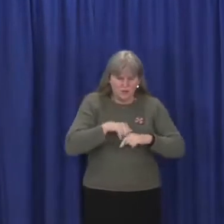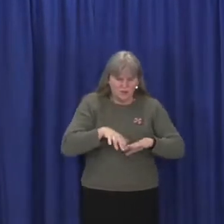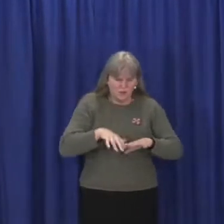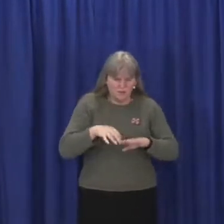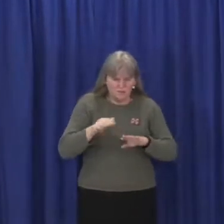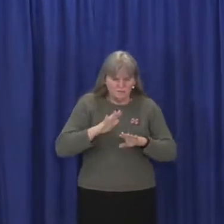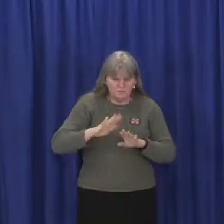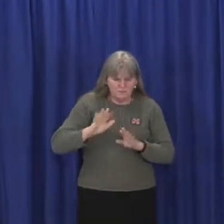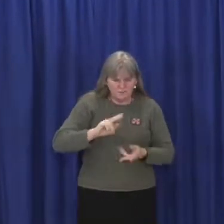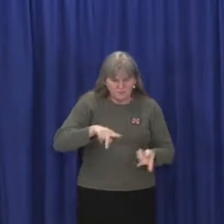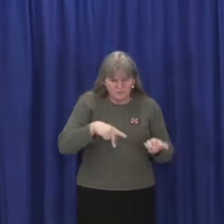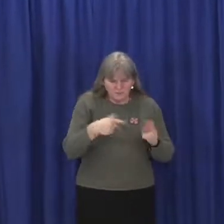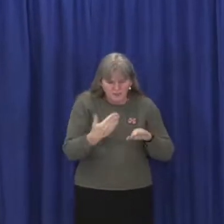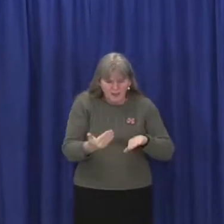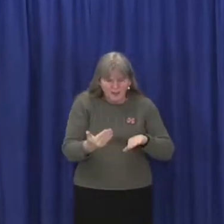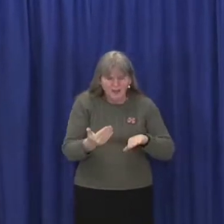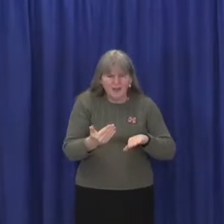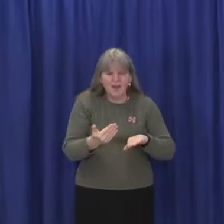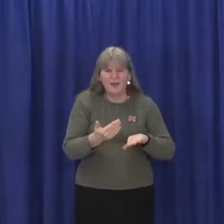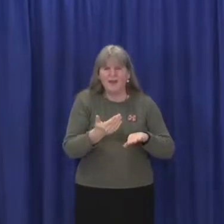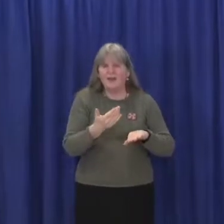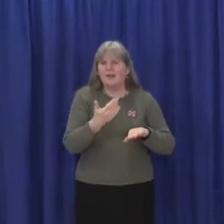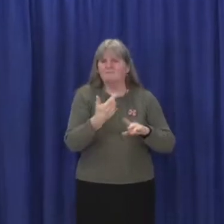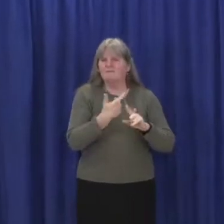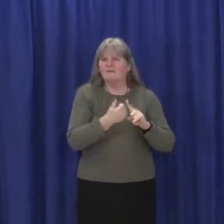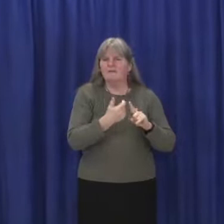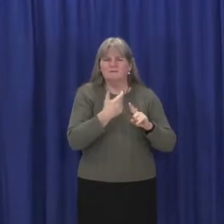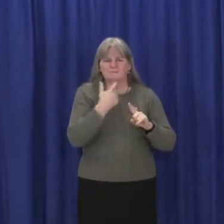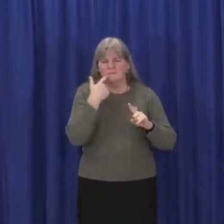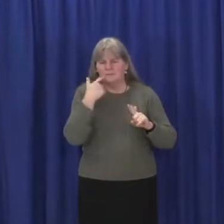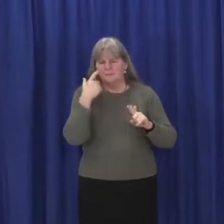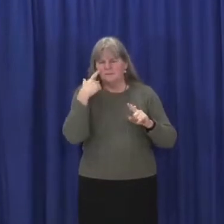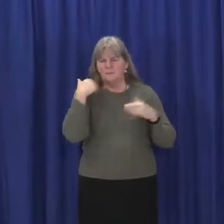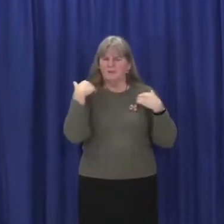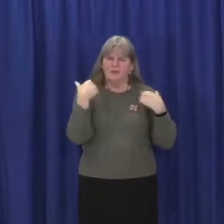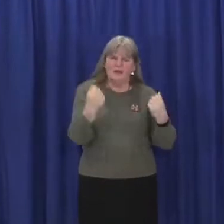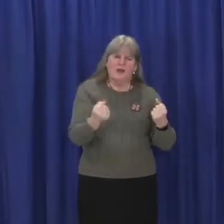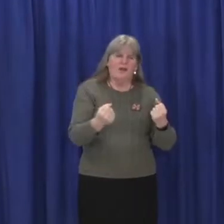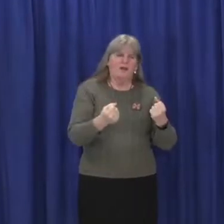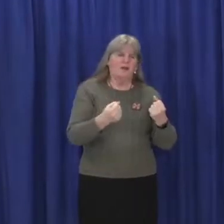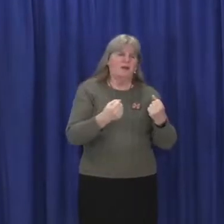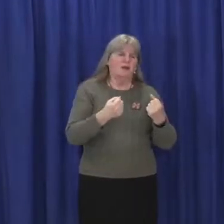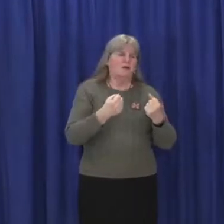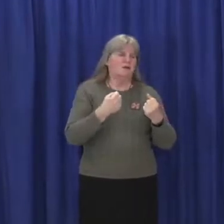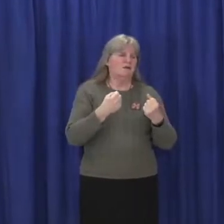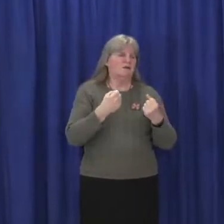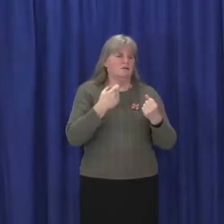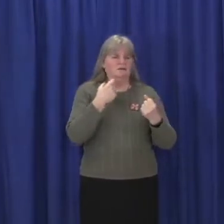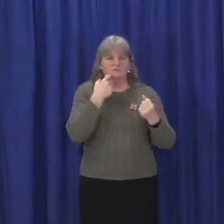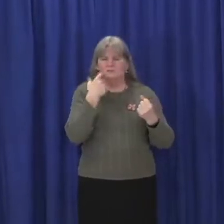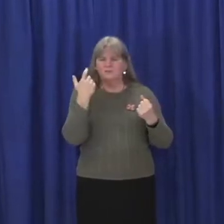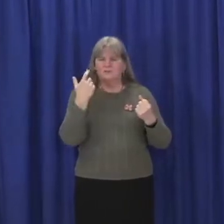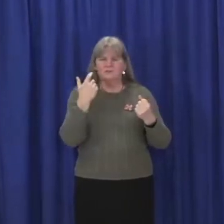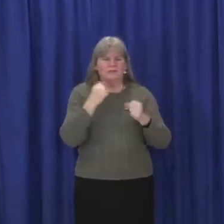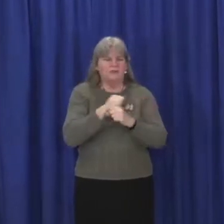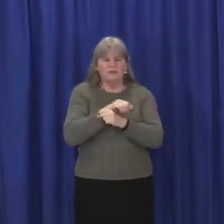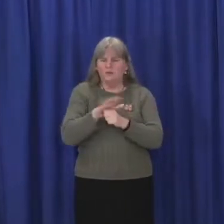Losses from substance use, losses from mental illness, and losses due to COVID-19.